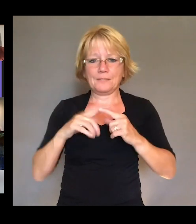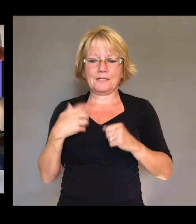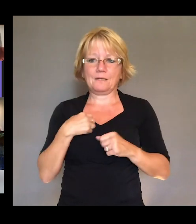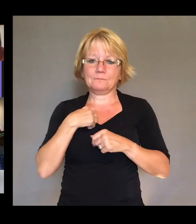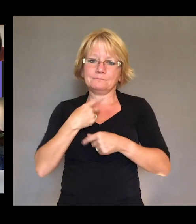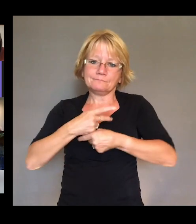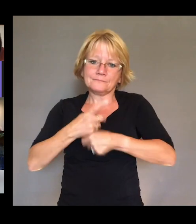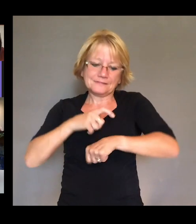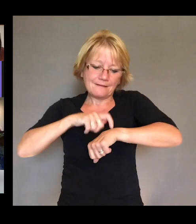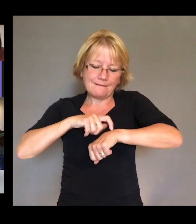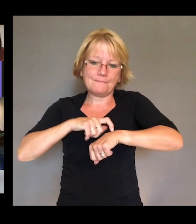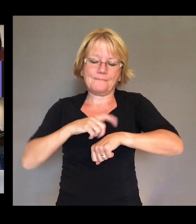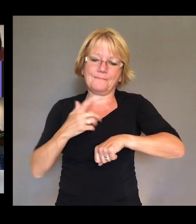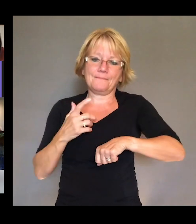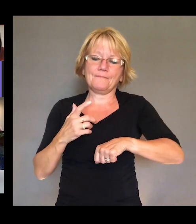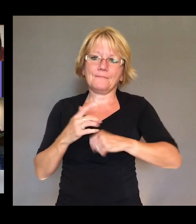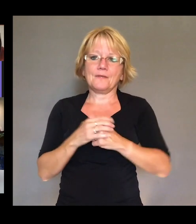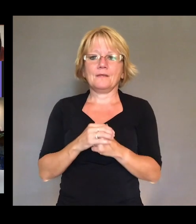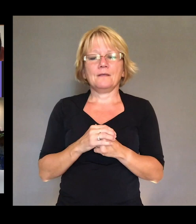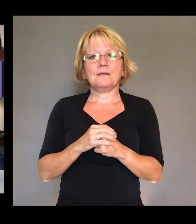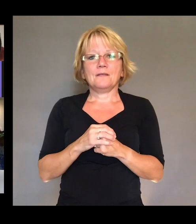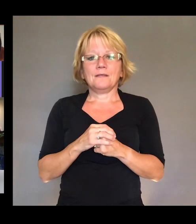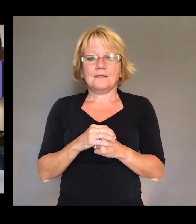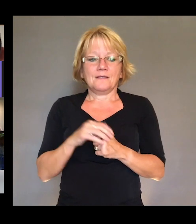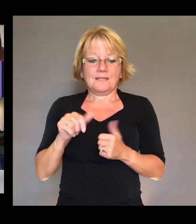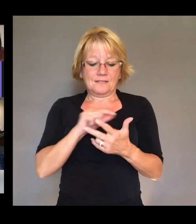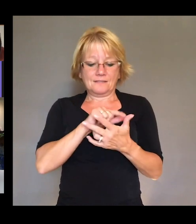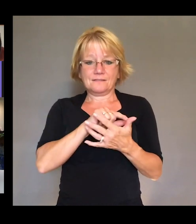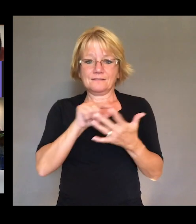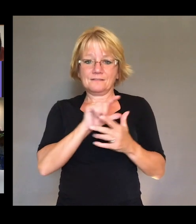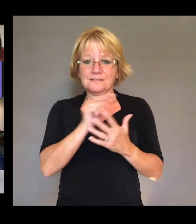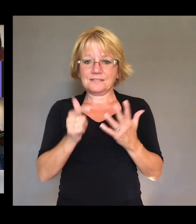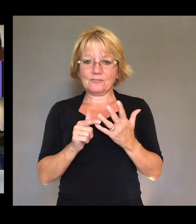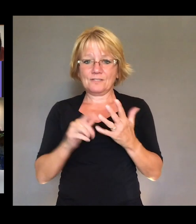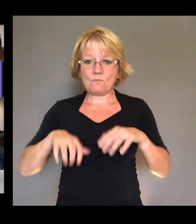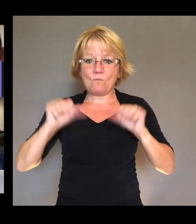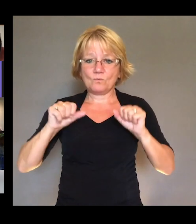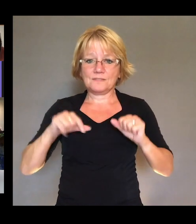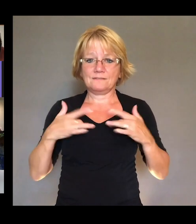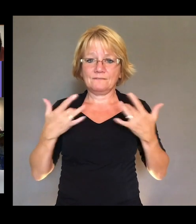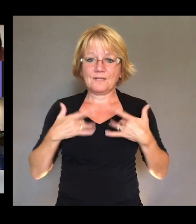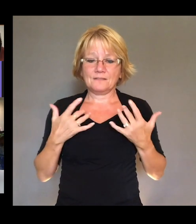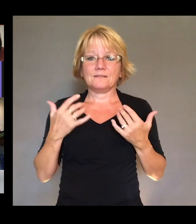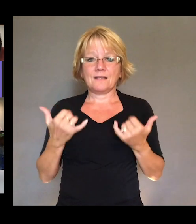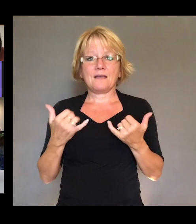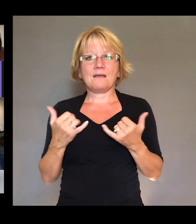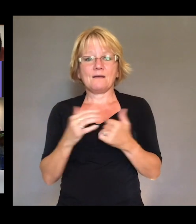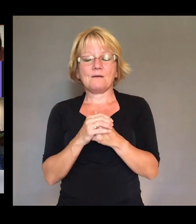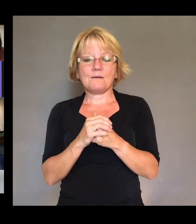but I have to be cautious of time for everyone. What's great about these series and what we're looking to do right now